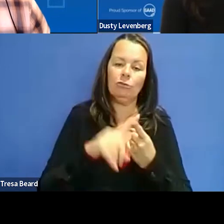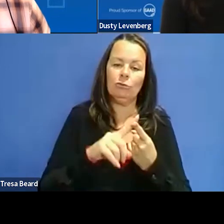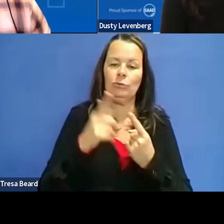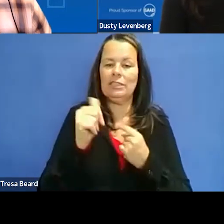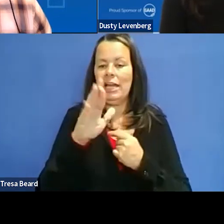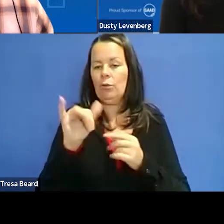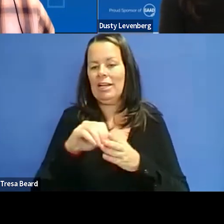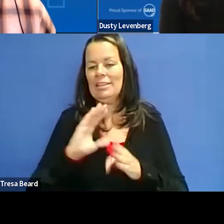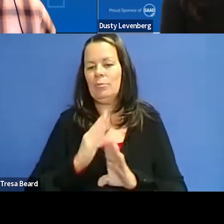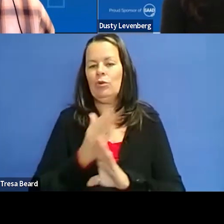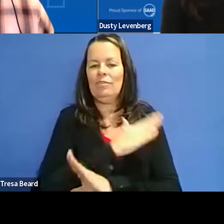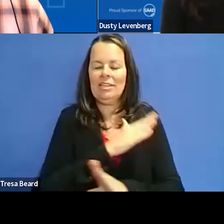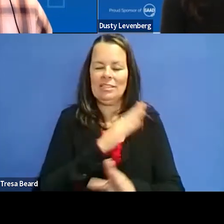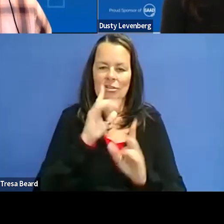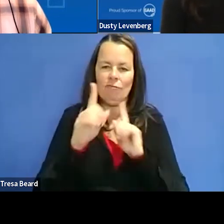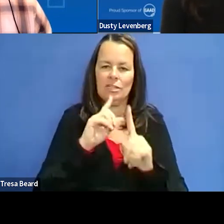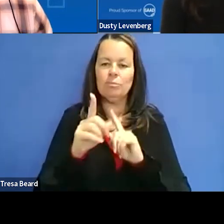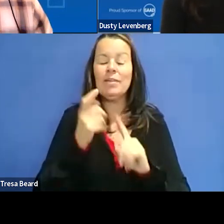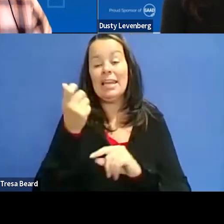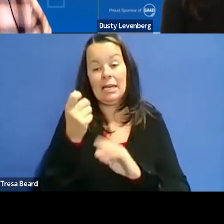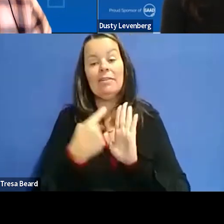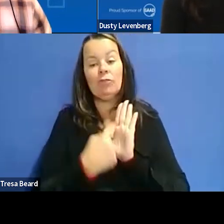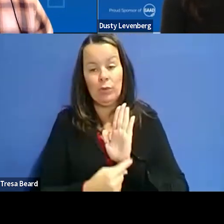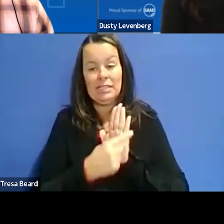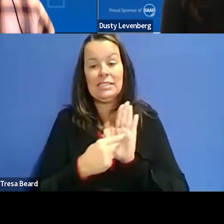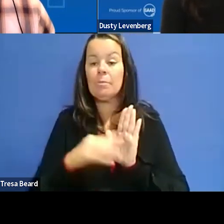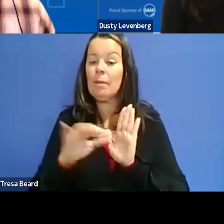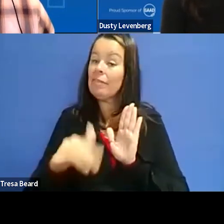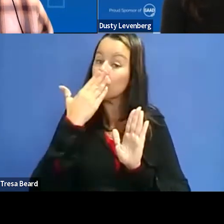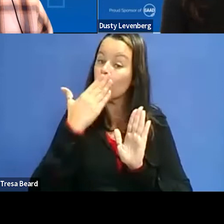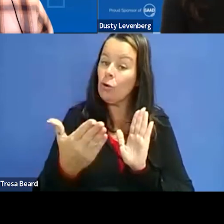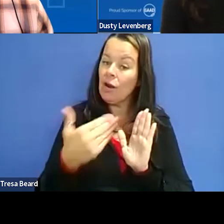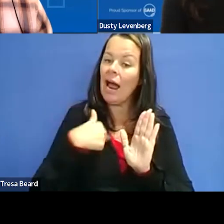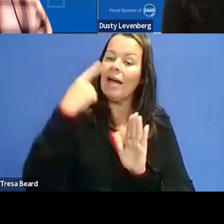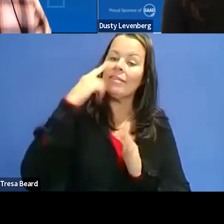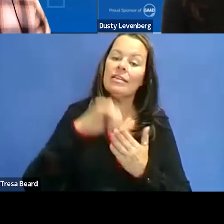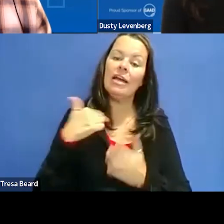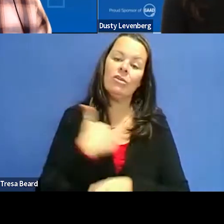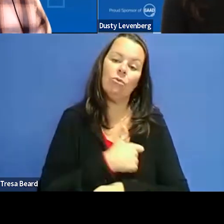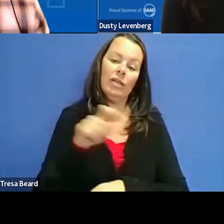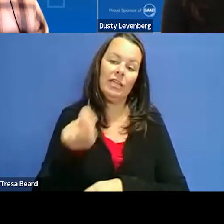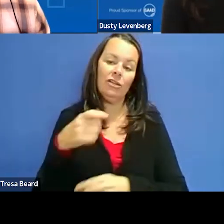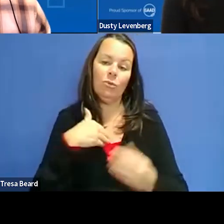A little bit of criticism, which is good. I think we need to have lots of people sharing because we're